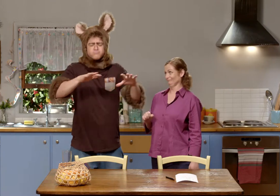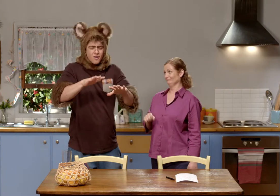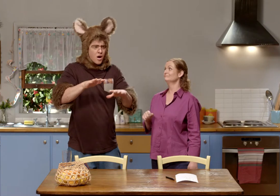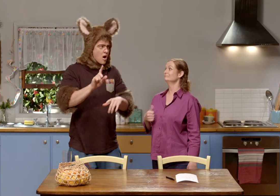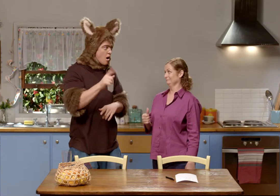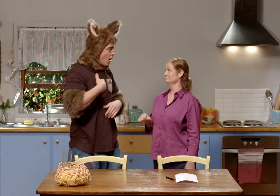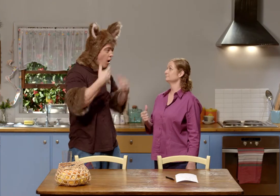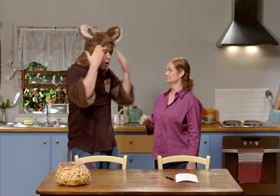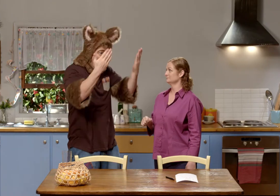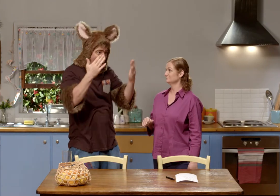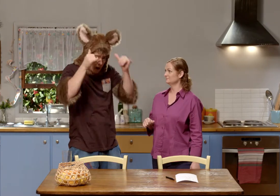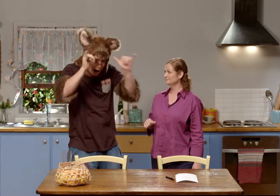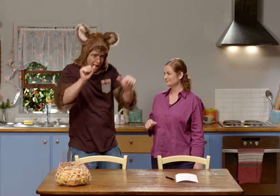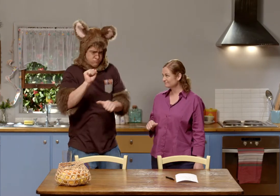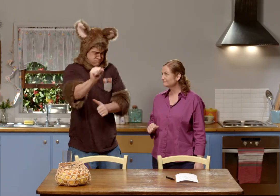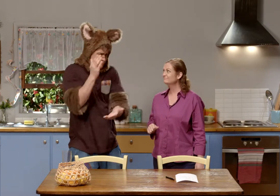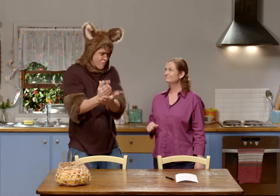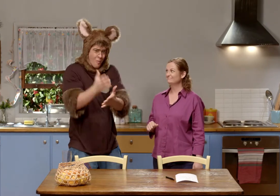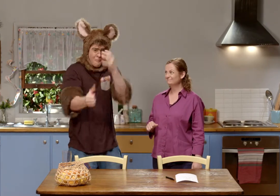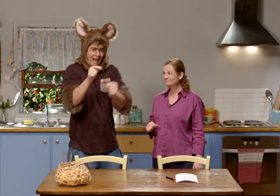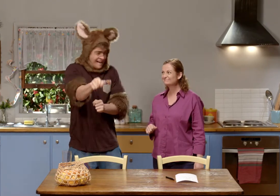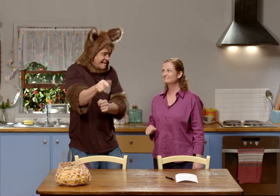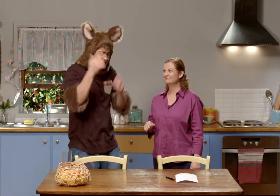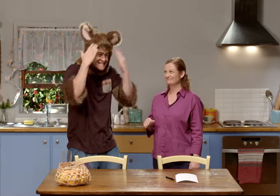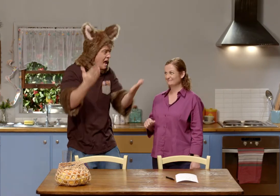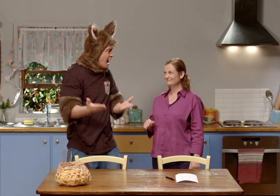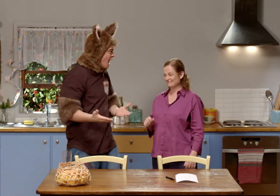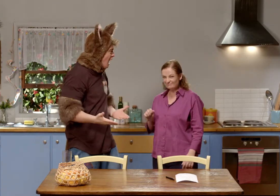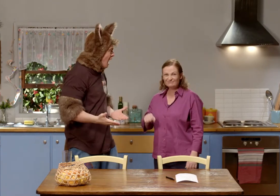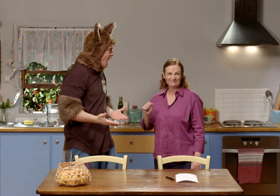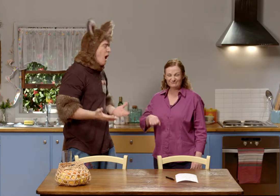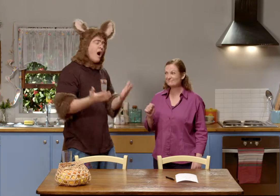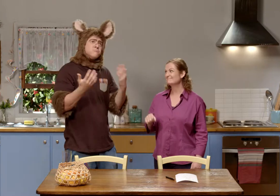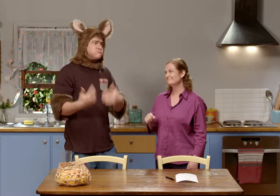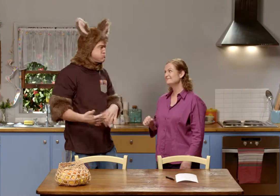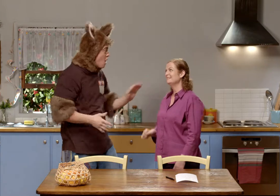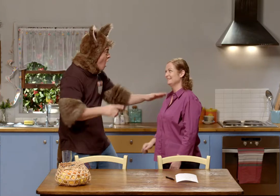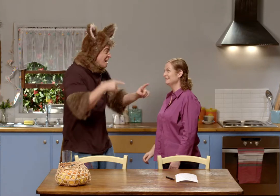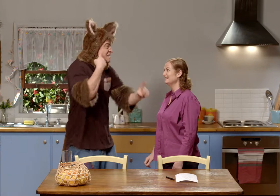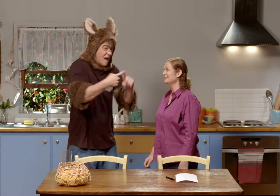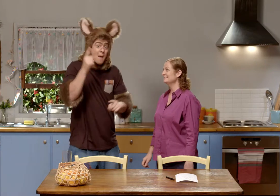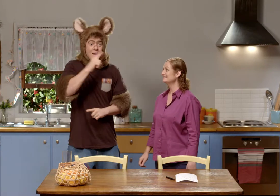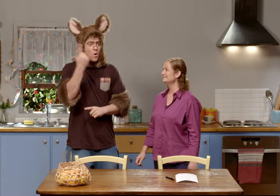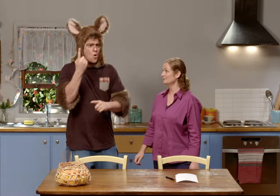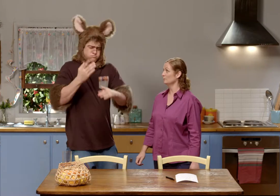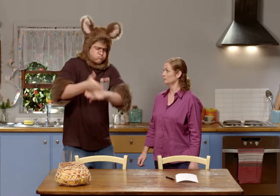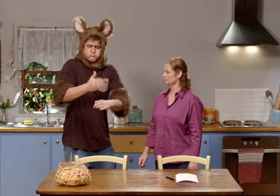But I didn't realise the milk came from the cows. Wow. And all those people who work so hard